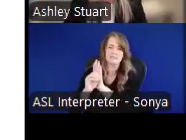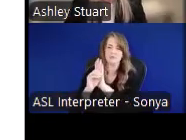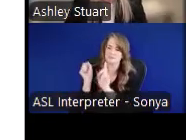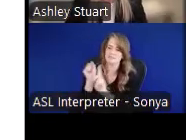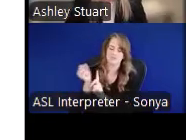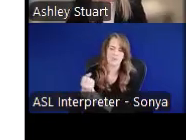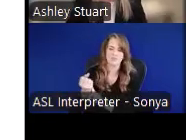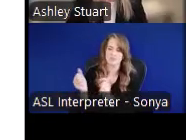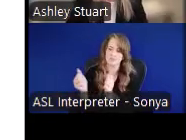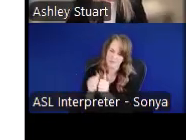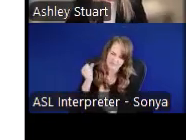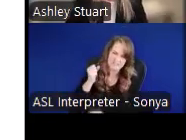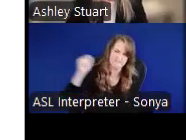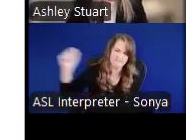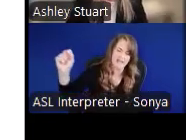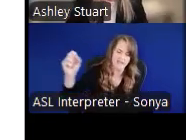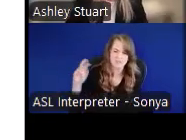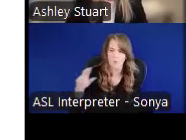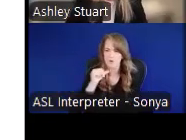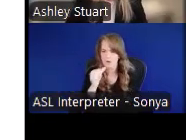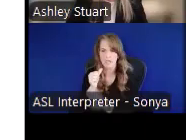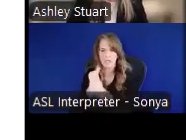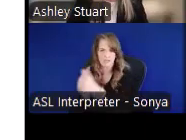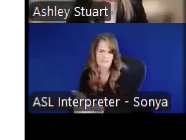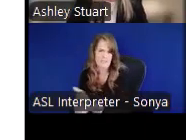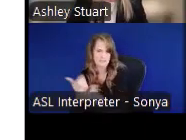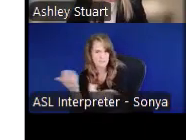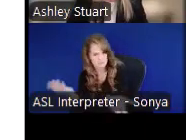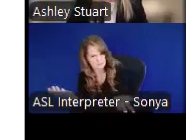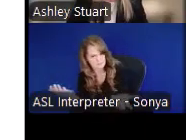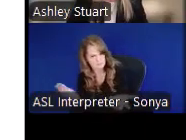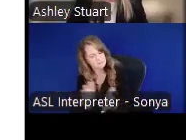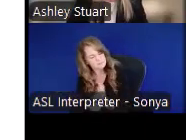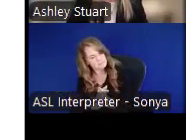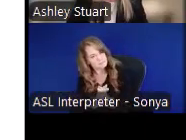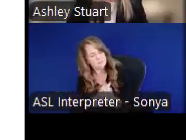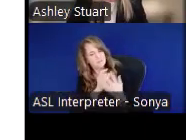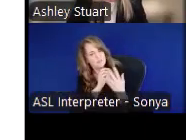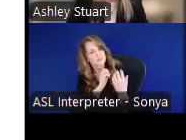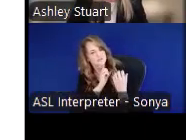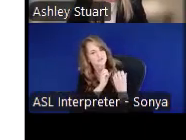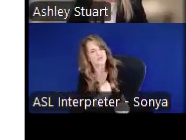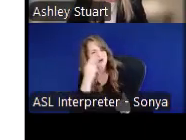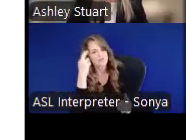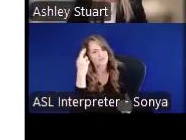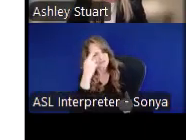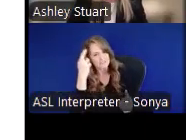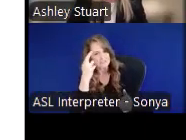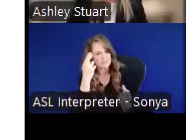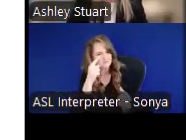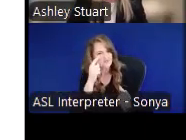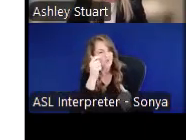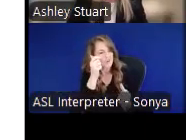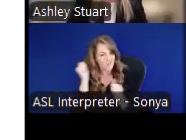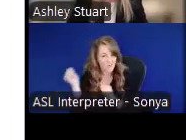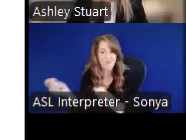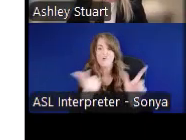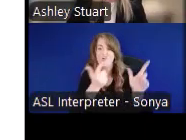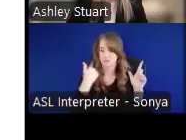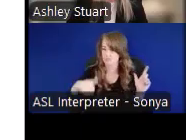compliance. I think there's a pretty strong argument to be made about across just about every one of us that if we were